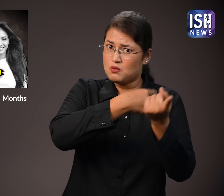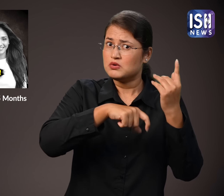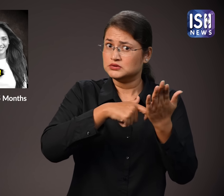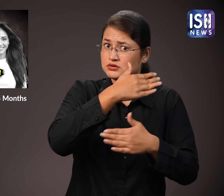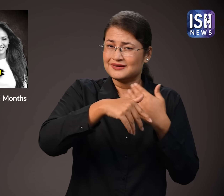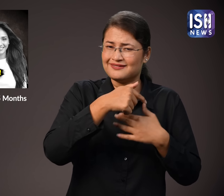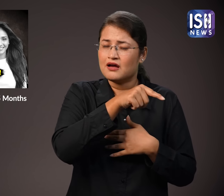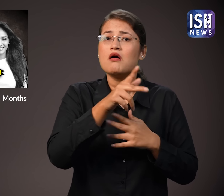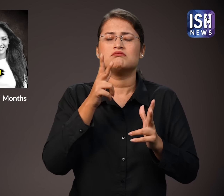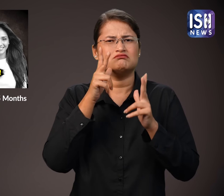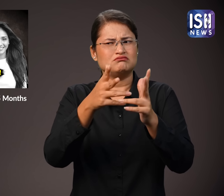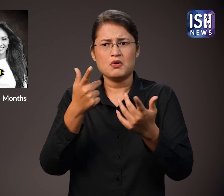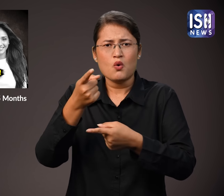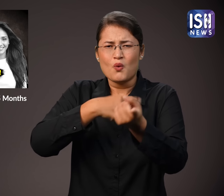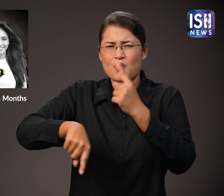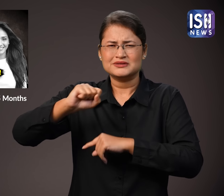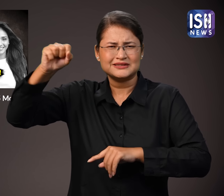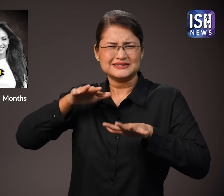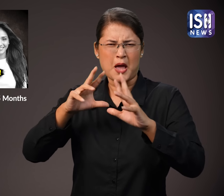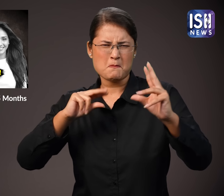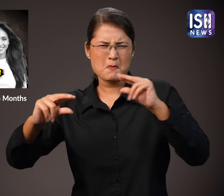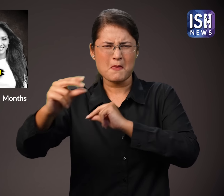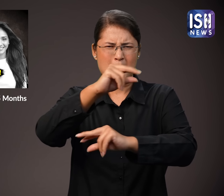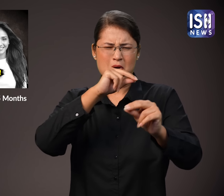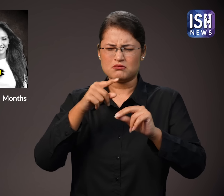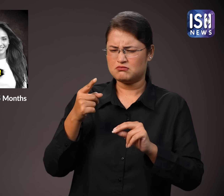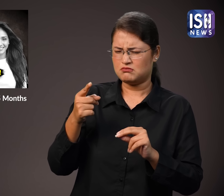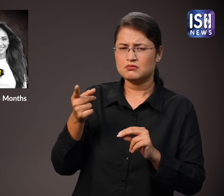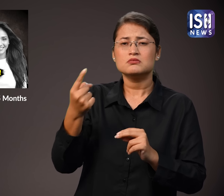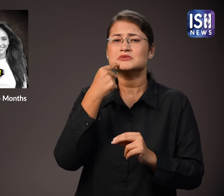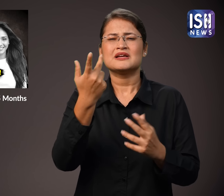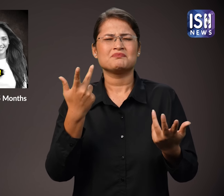The relatives also said people were making comments like,